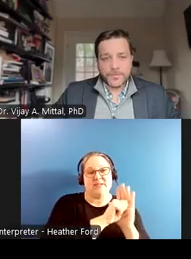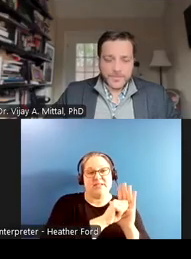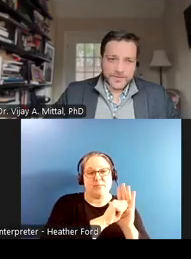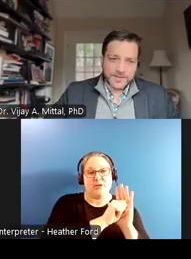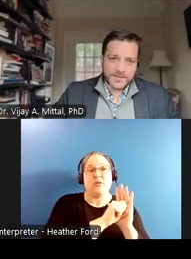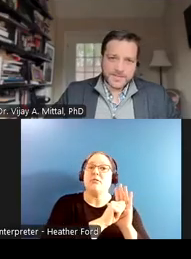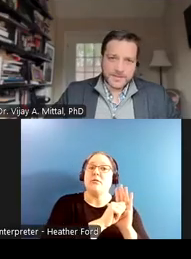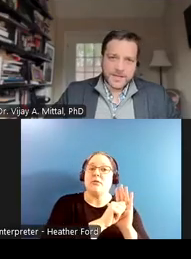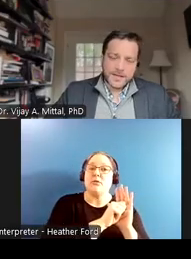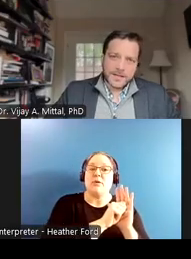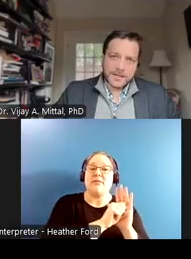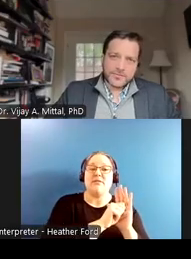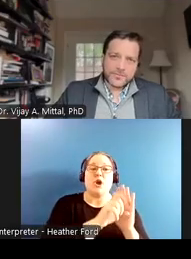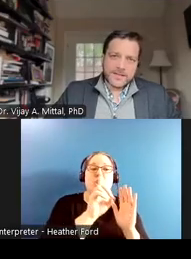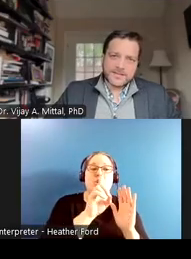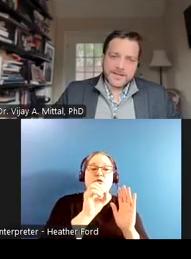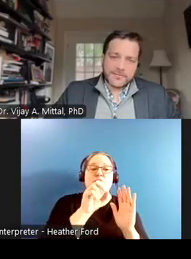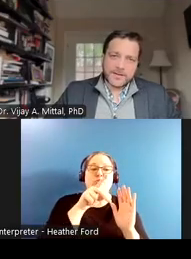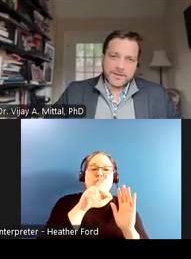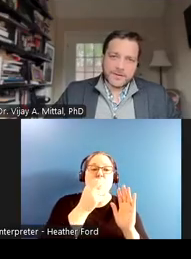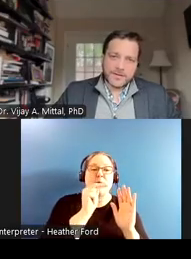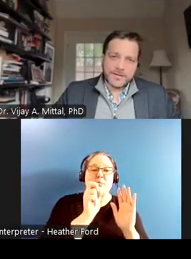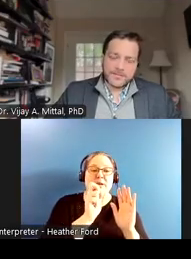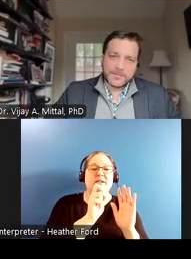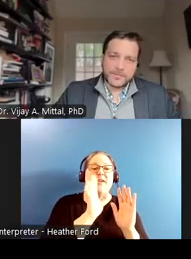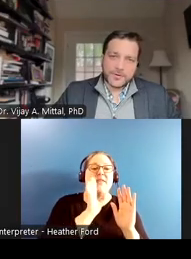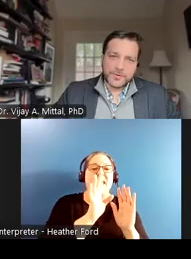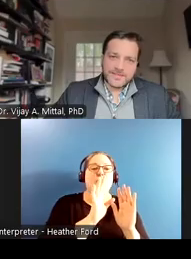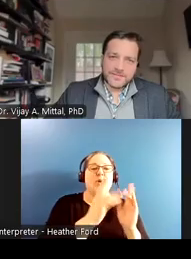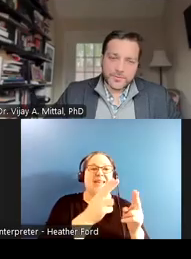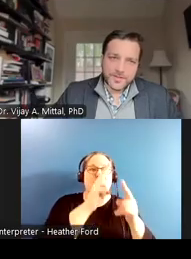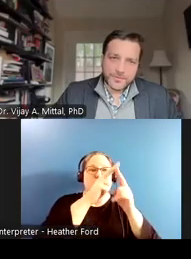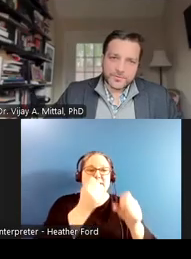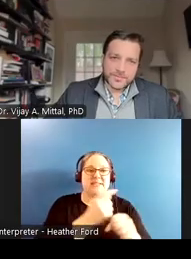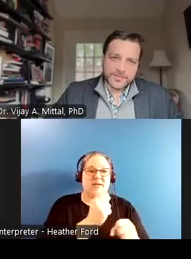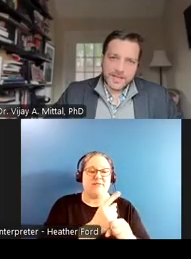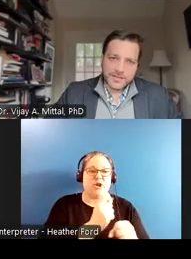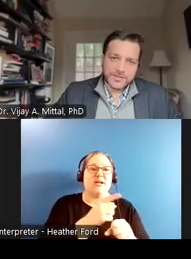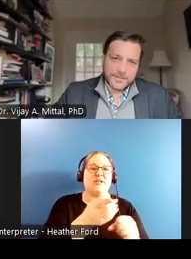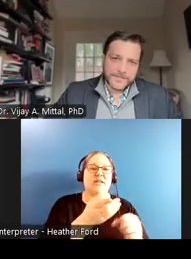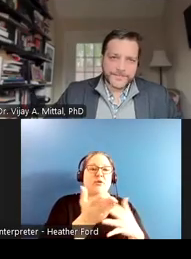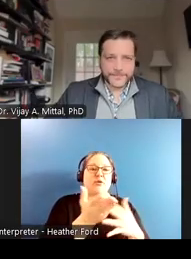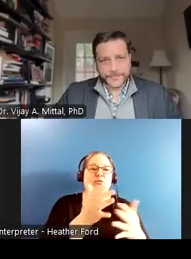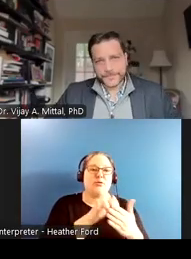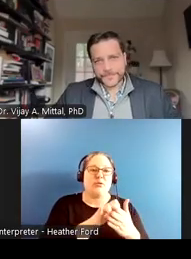dopamineergic symptoms increased every year that people progressed through this prodal stage.